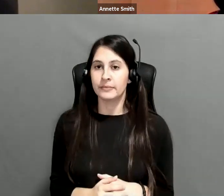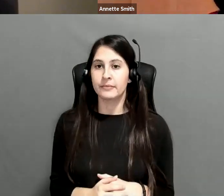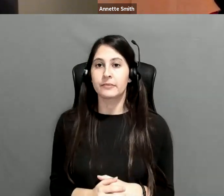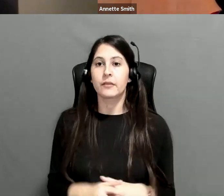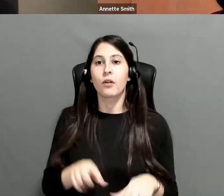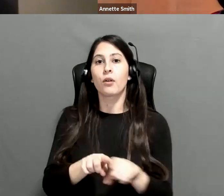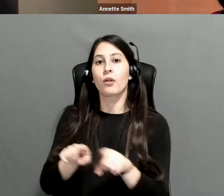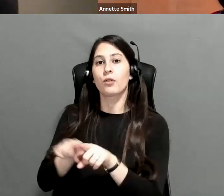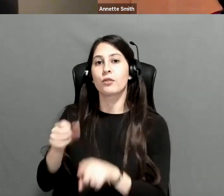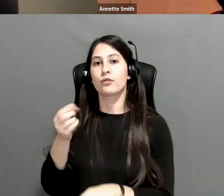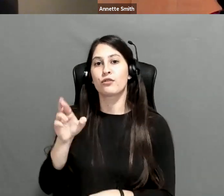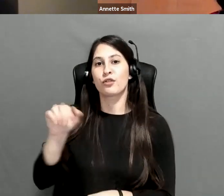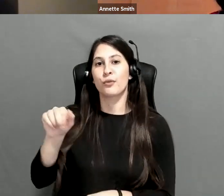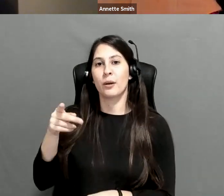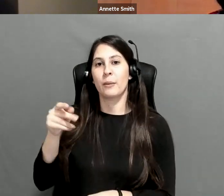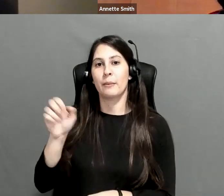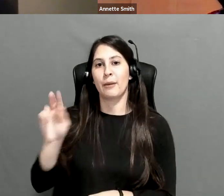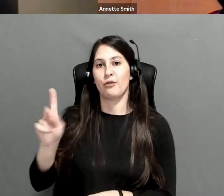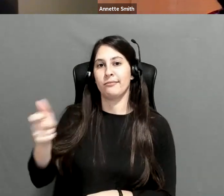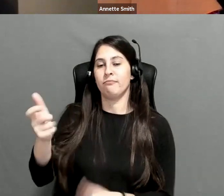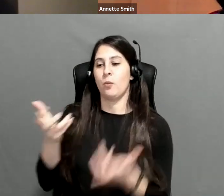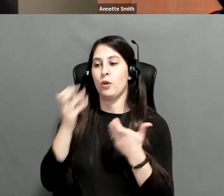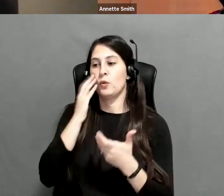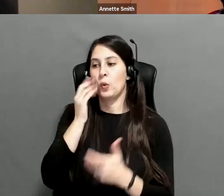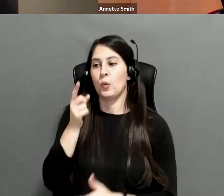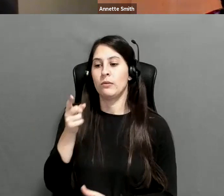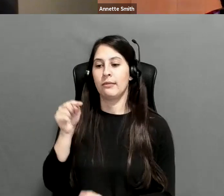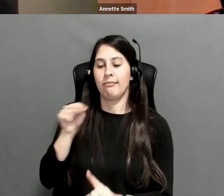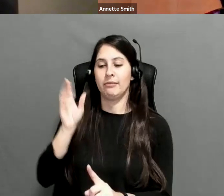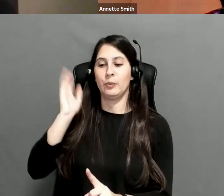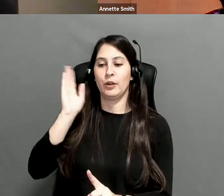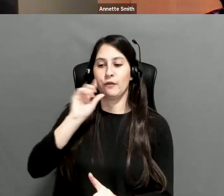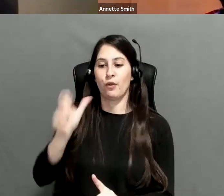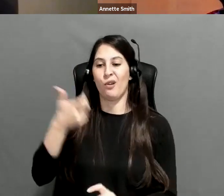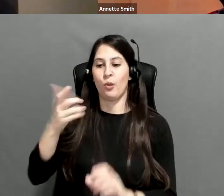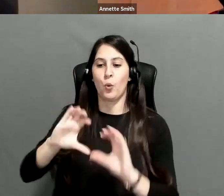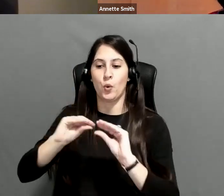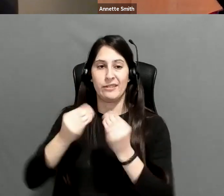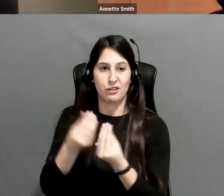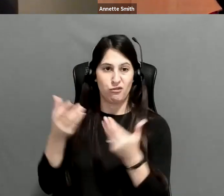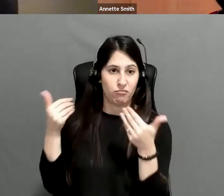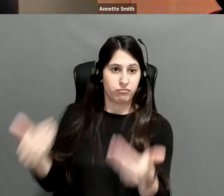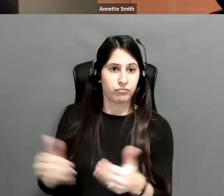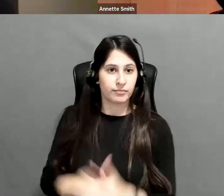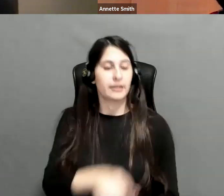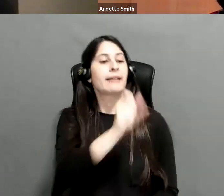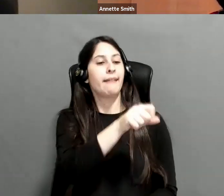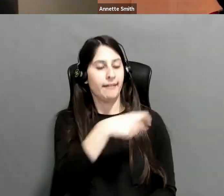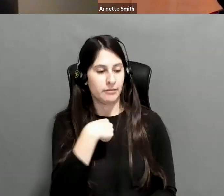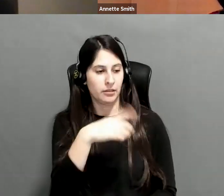they are open to that. Okay.